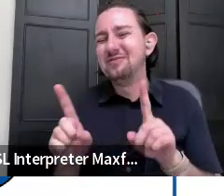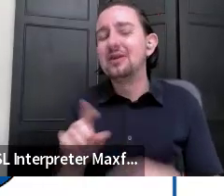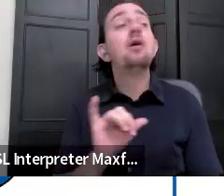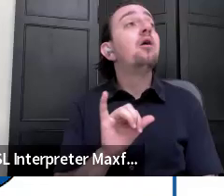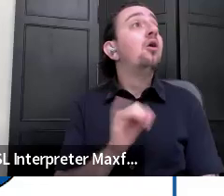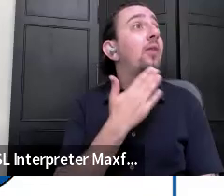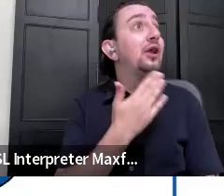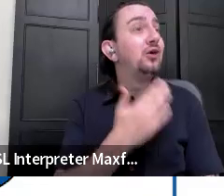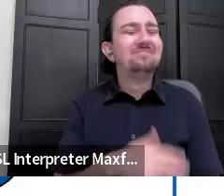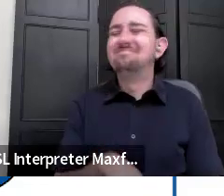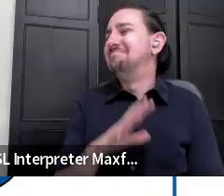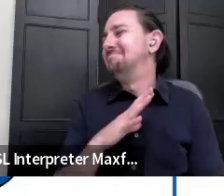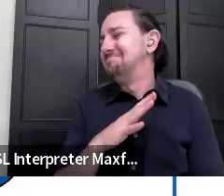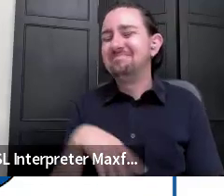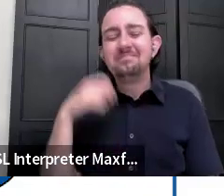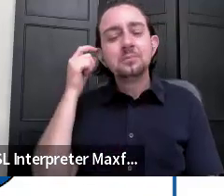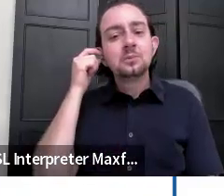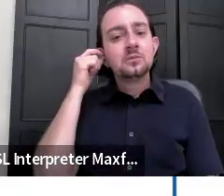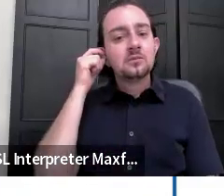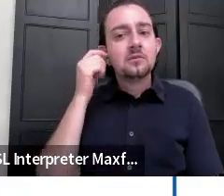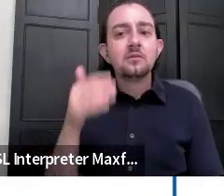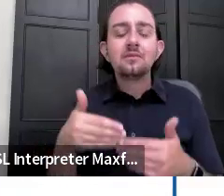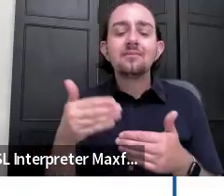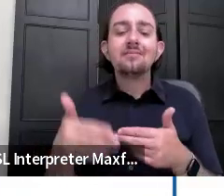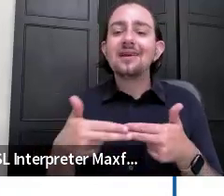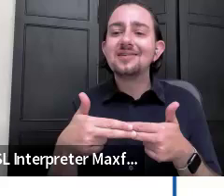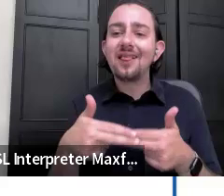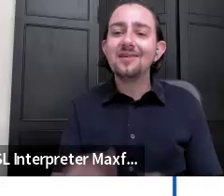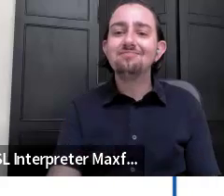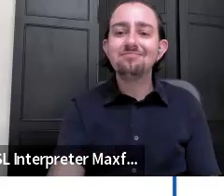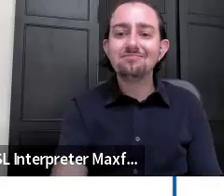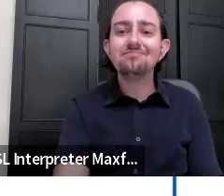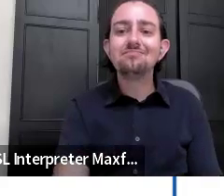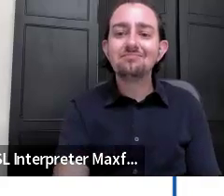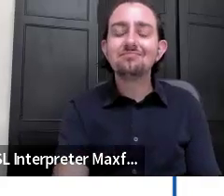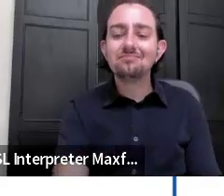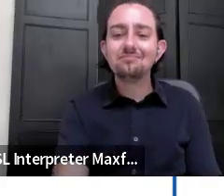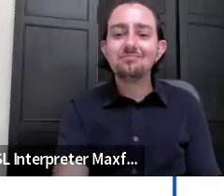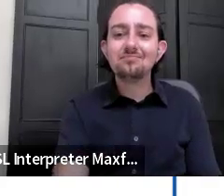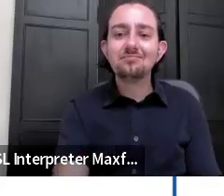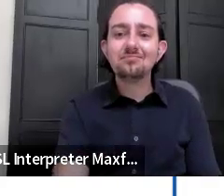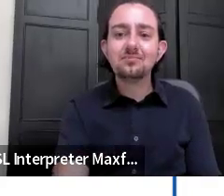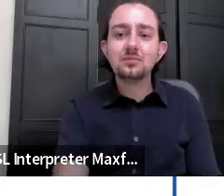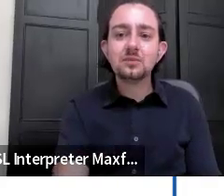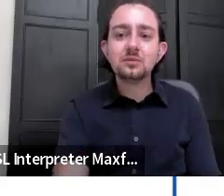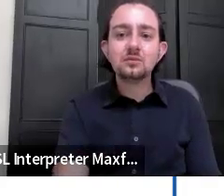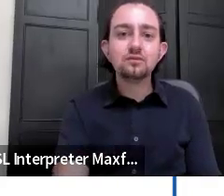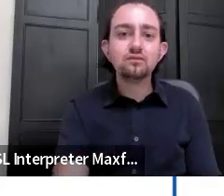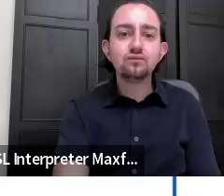one final bit, next slide, please. So once again, going to you guys